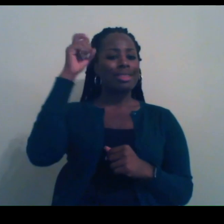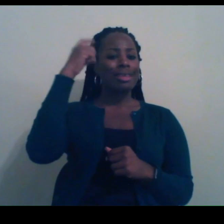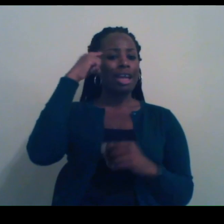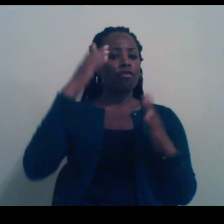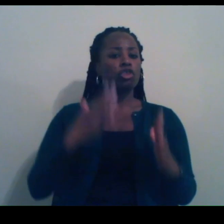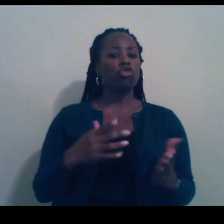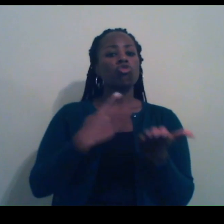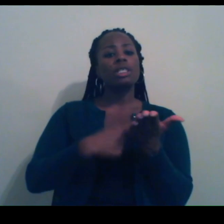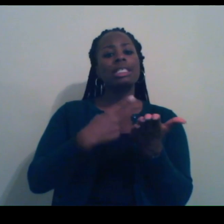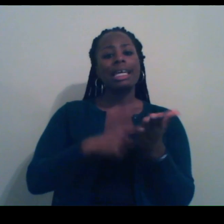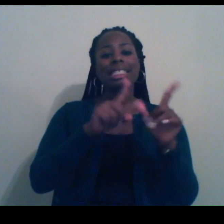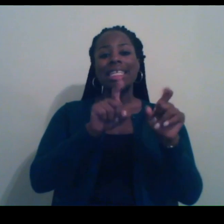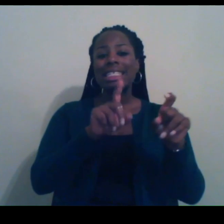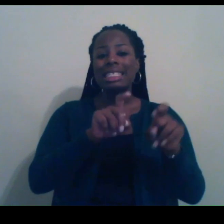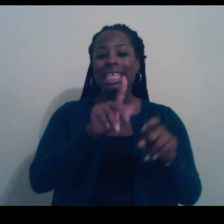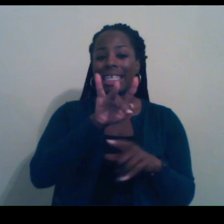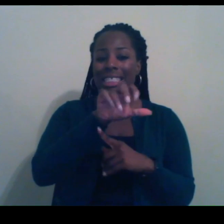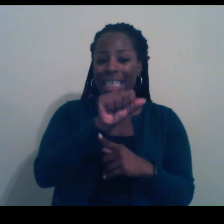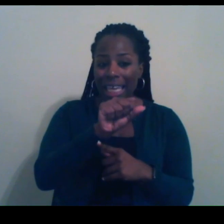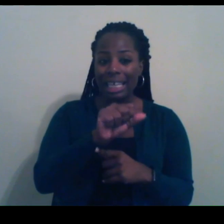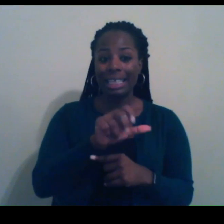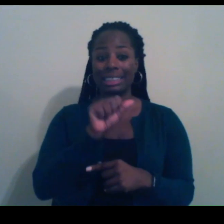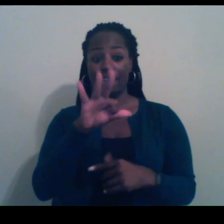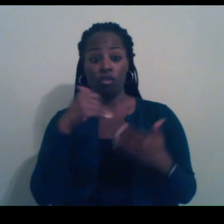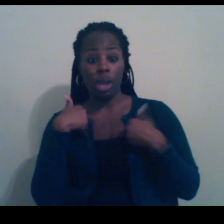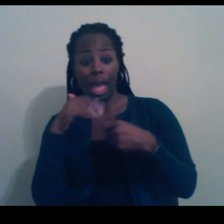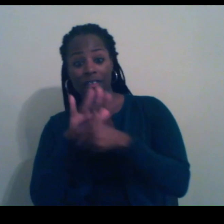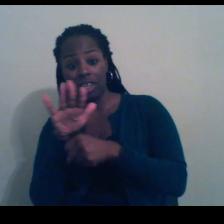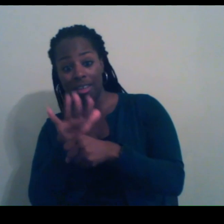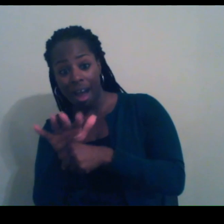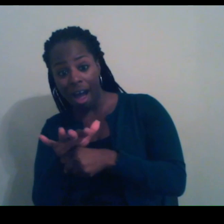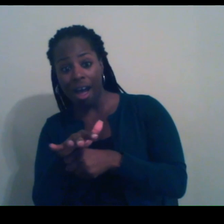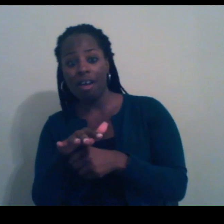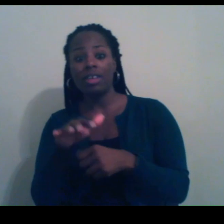availability of testing and I really want to commend Dr. Hahn in the FDA for